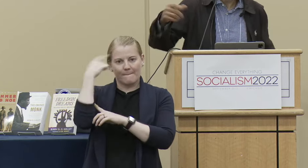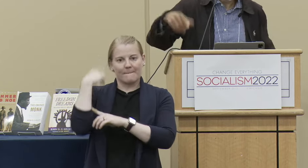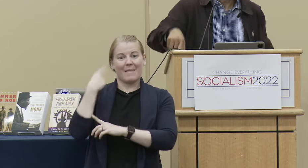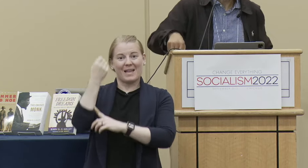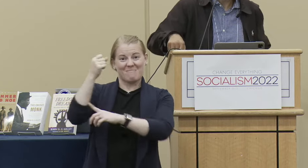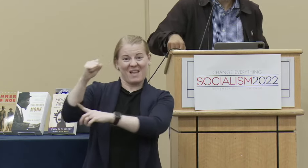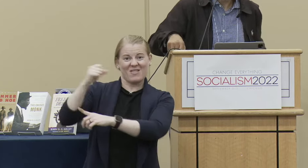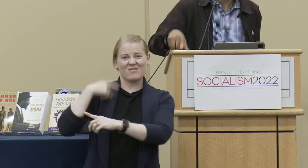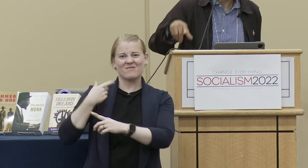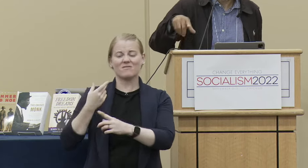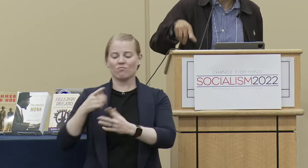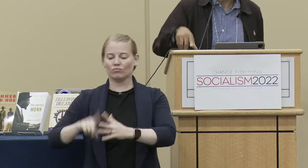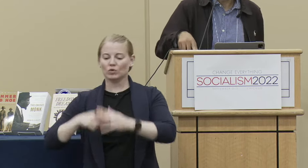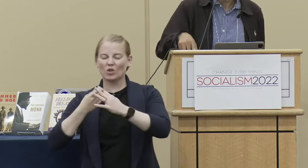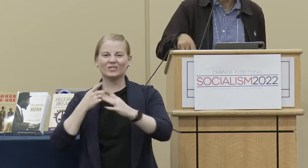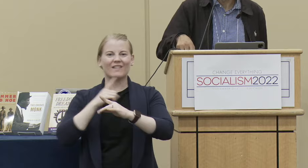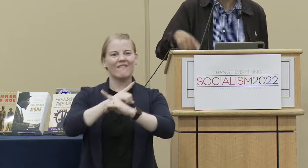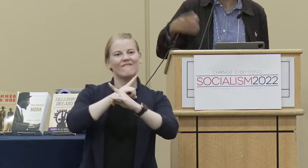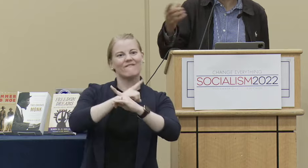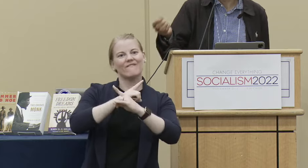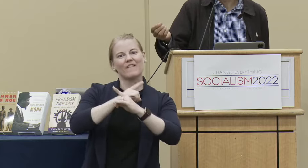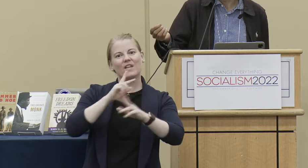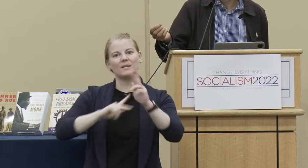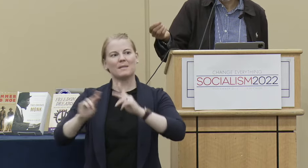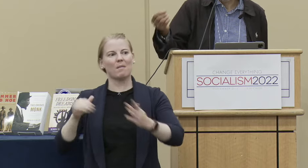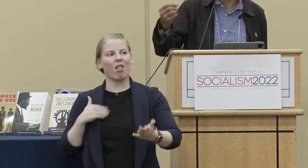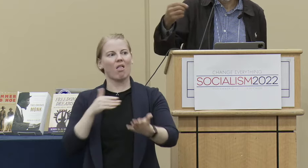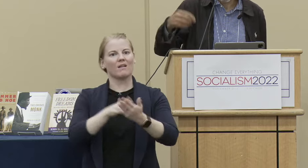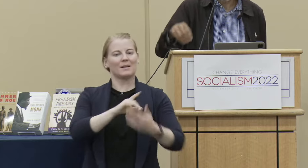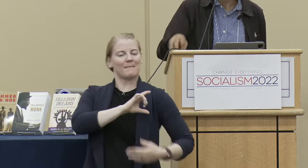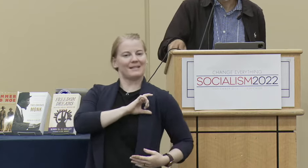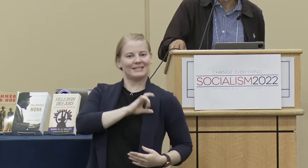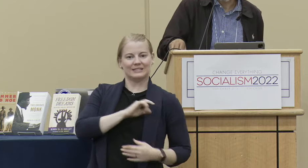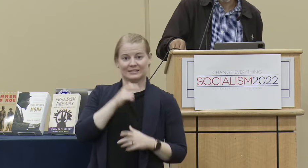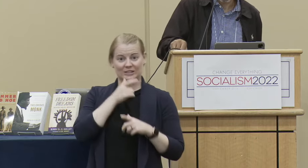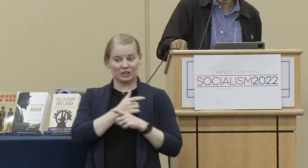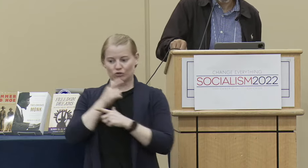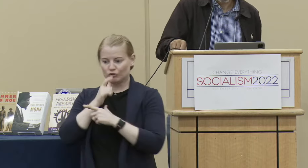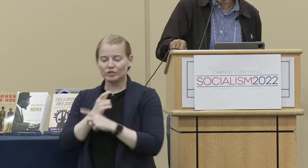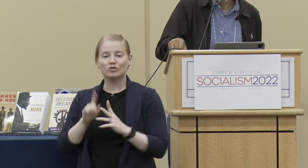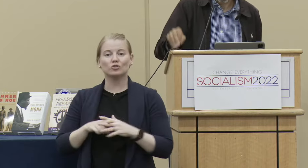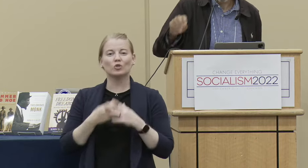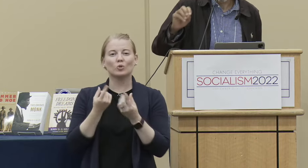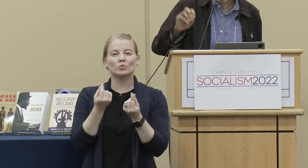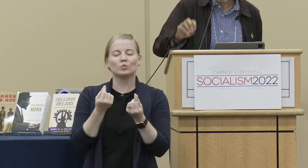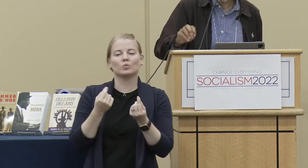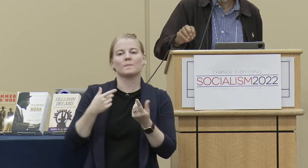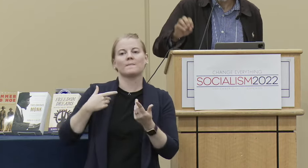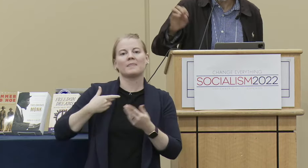defending Black people from the police, Sister to Sister began